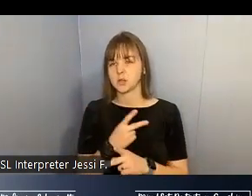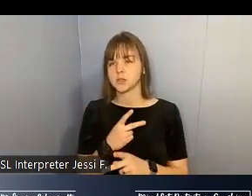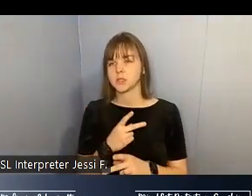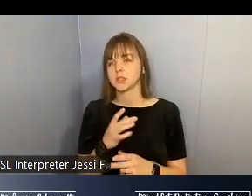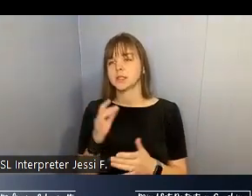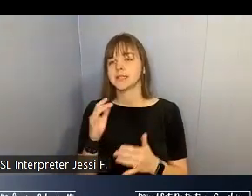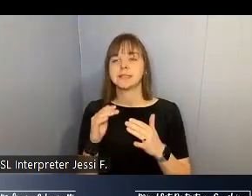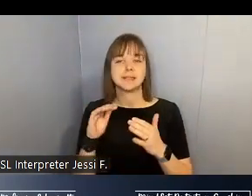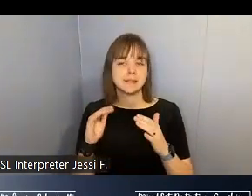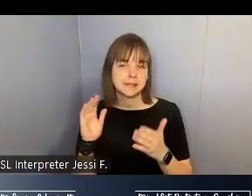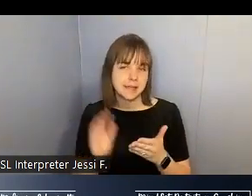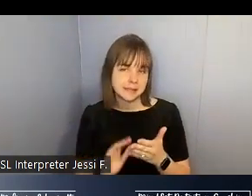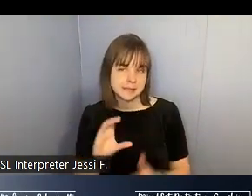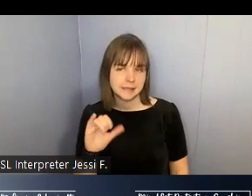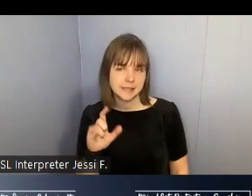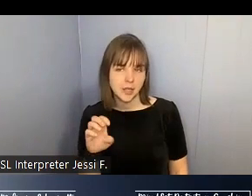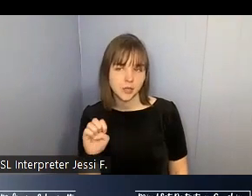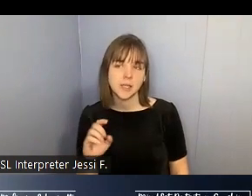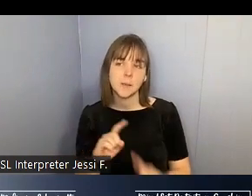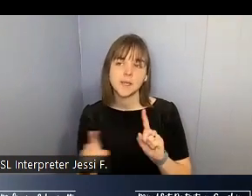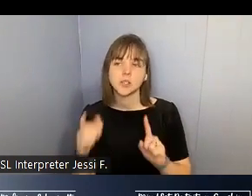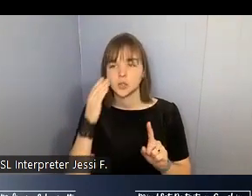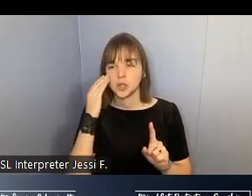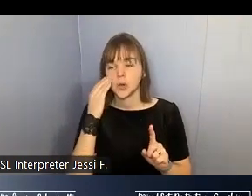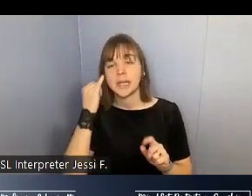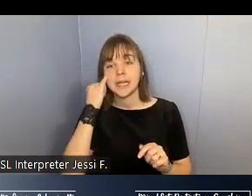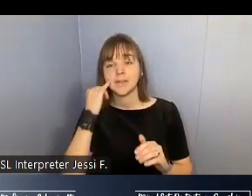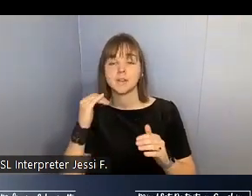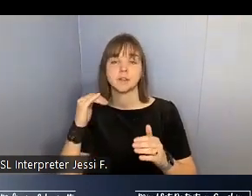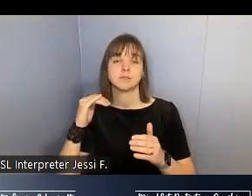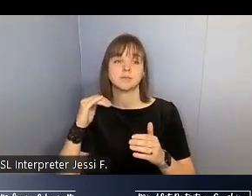You could start less. You could start more. But just know, the deeper the deficit, the more discomfort